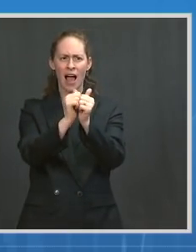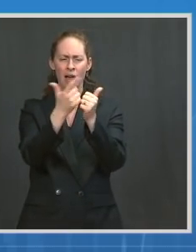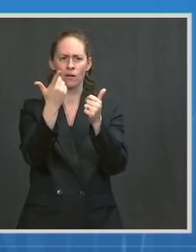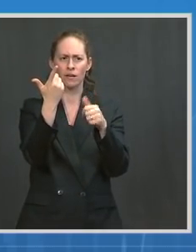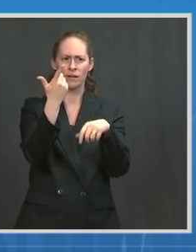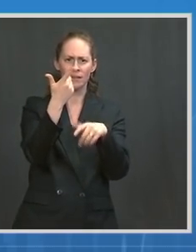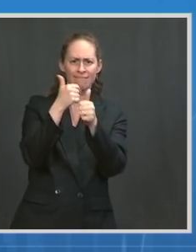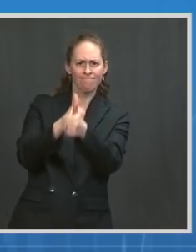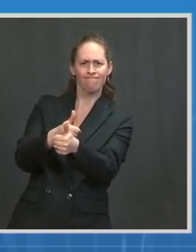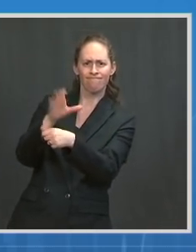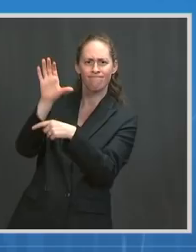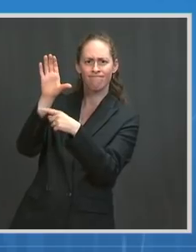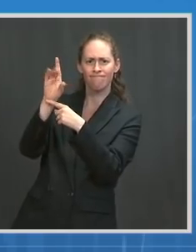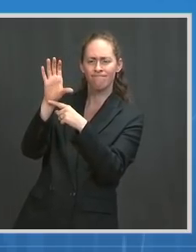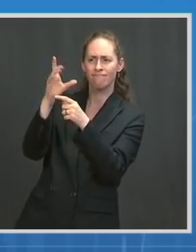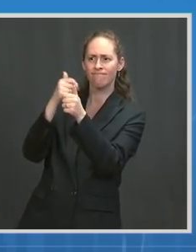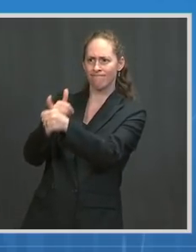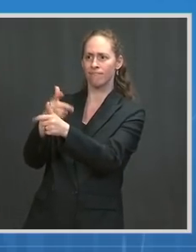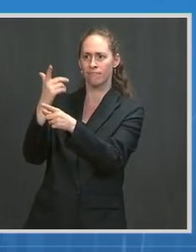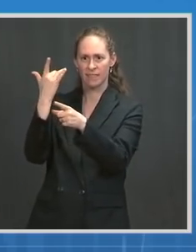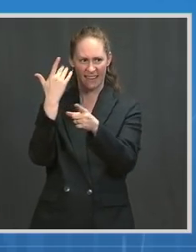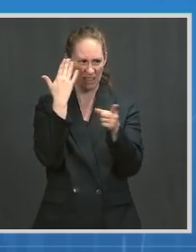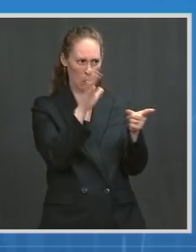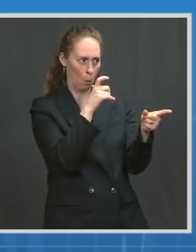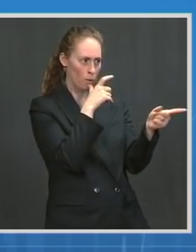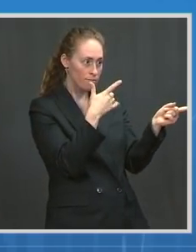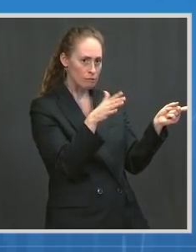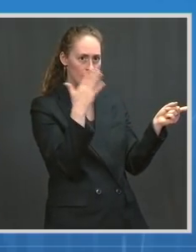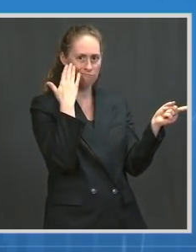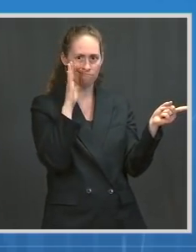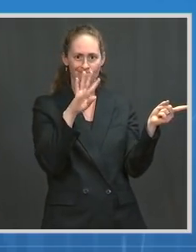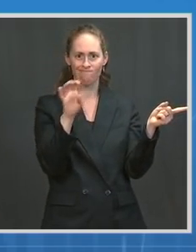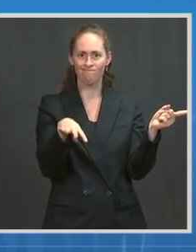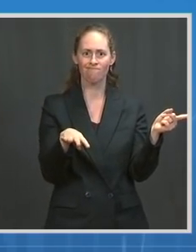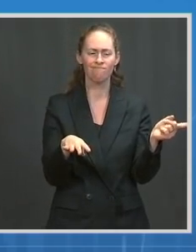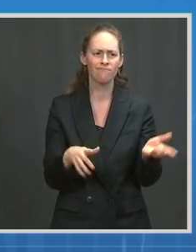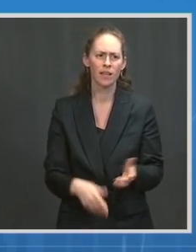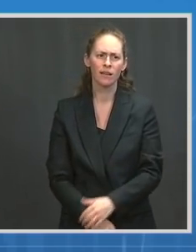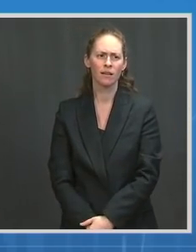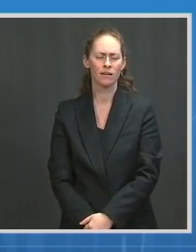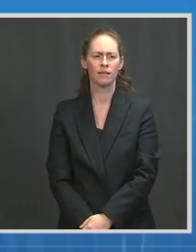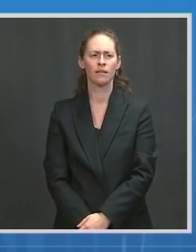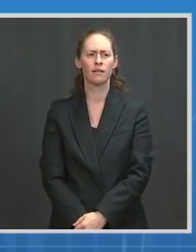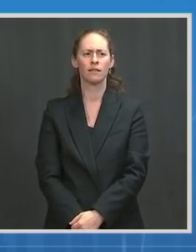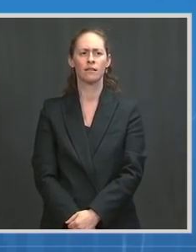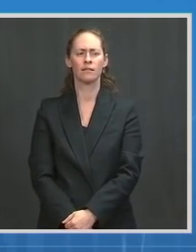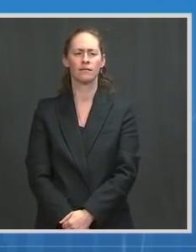Dr. Walensky: Thank you. So, my first message is: If you are not fully vaccinated, you are not fully protected.